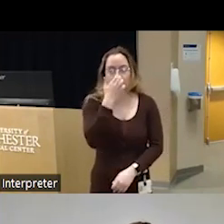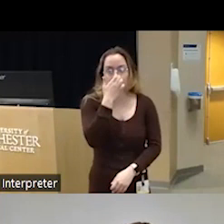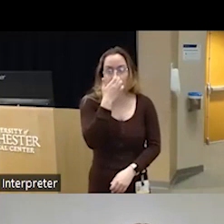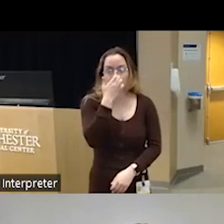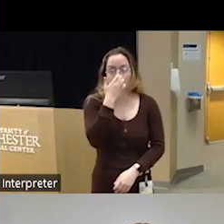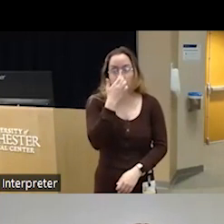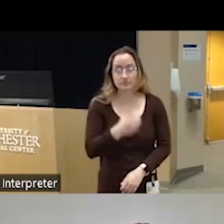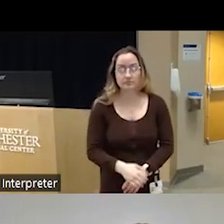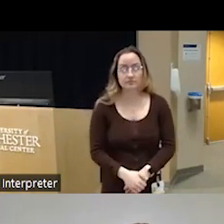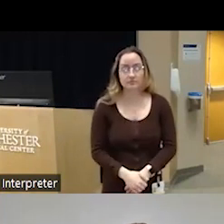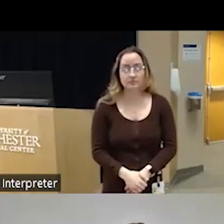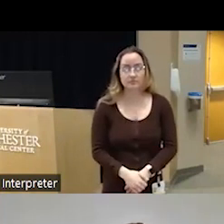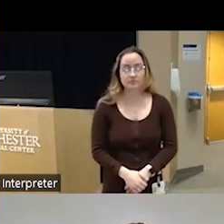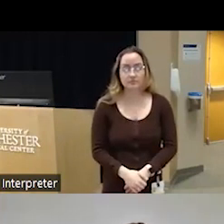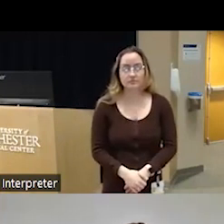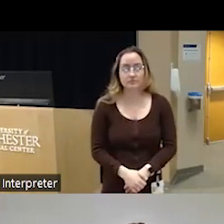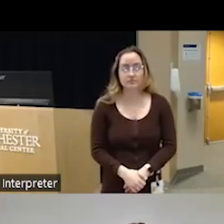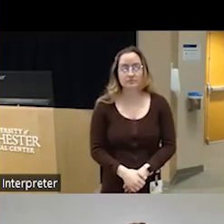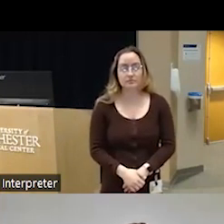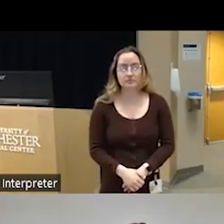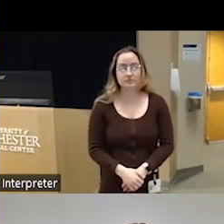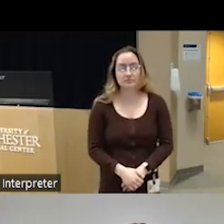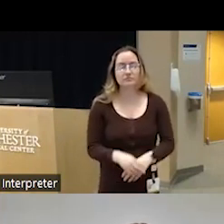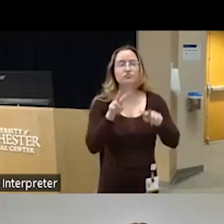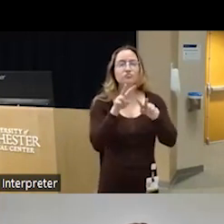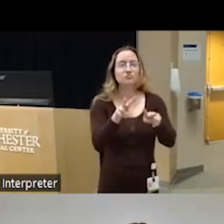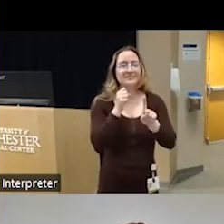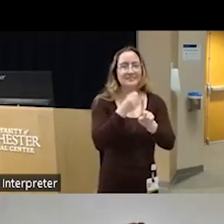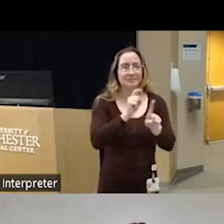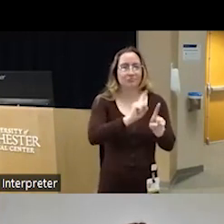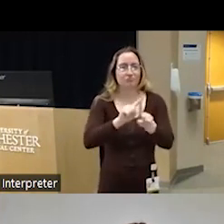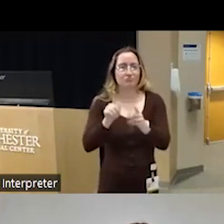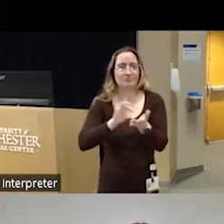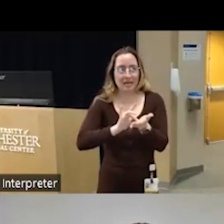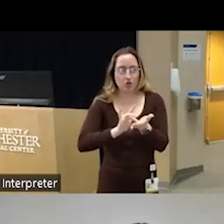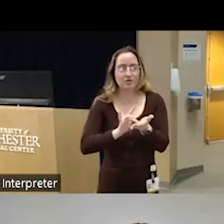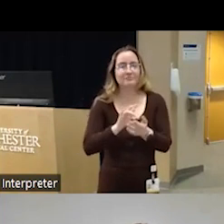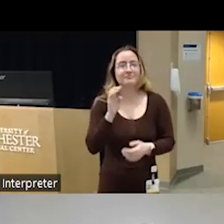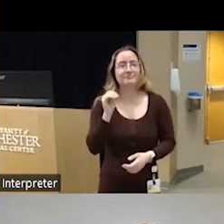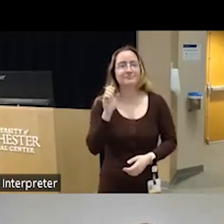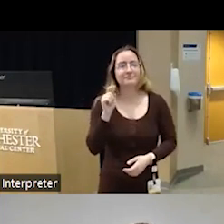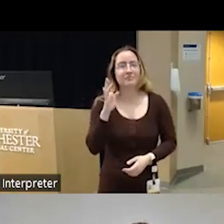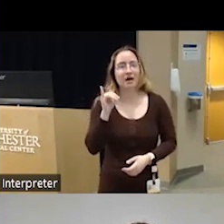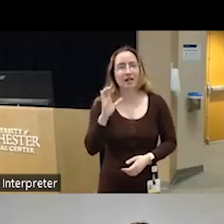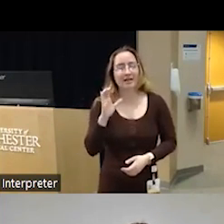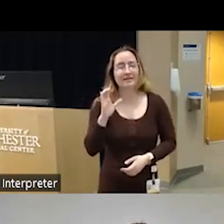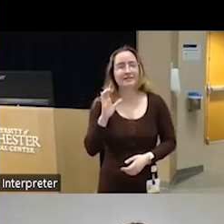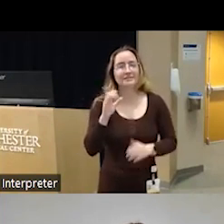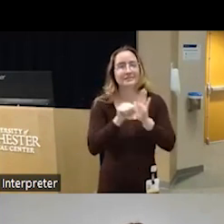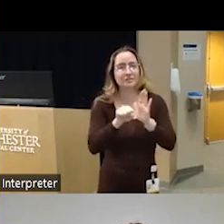So here we looked at differences of medications and metabolic syndrome risk, and there are differences. Where again.